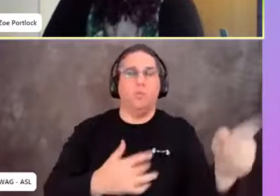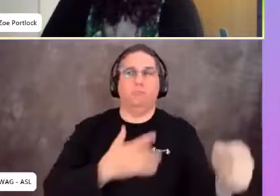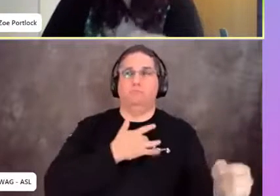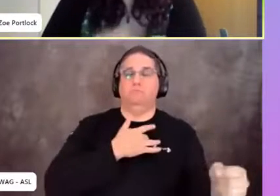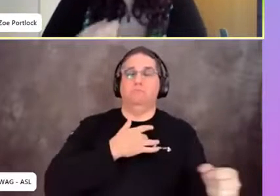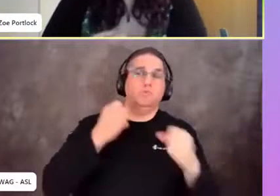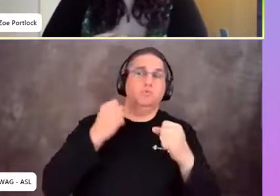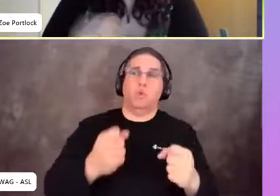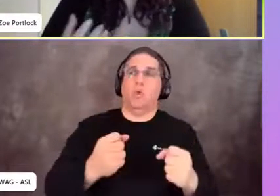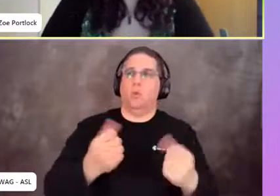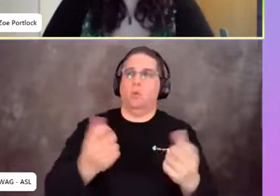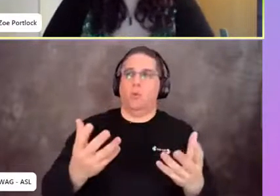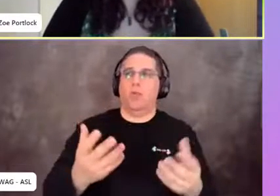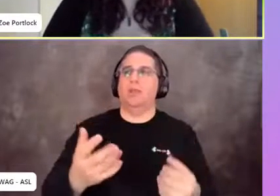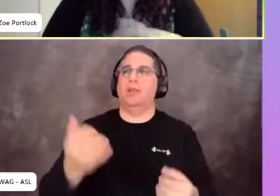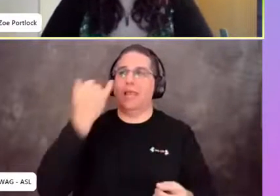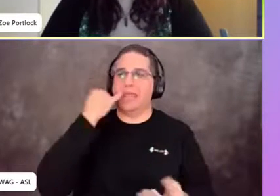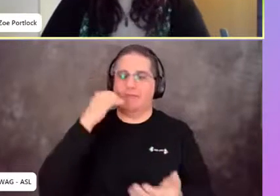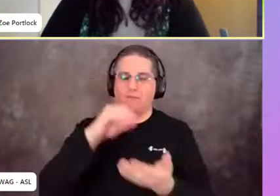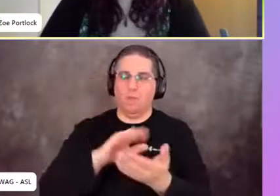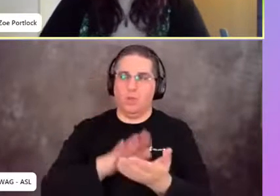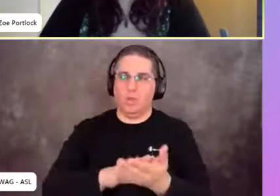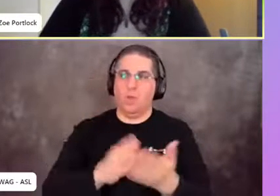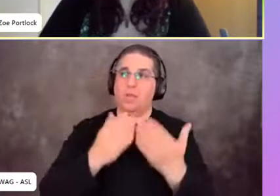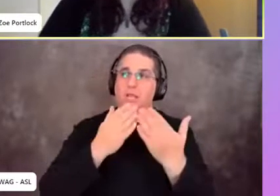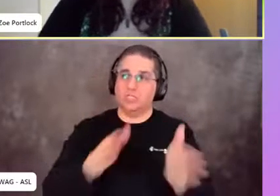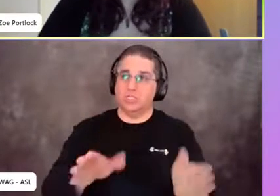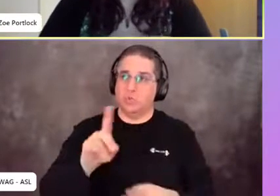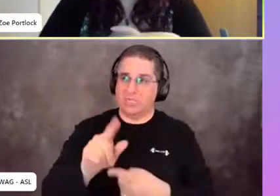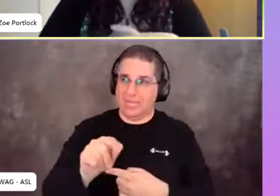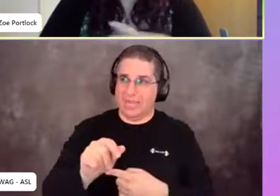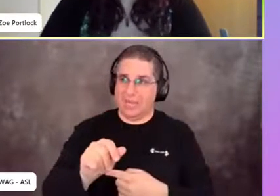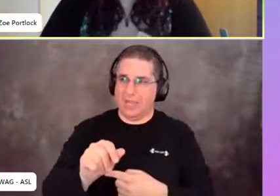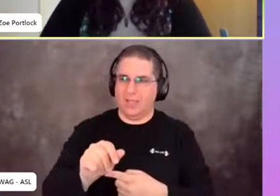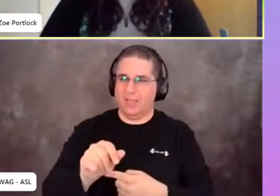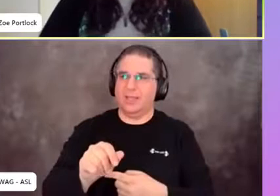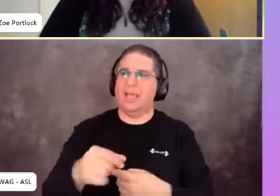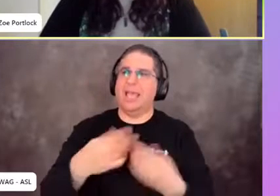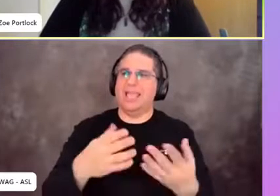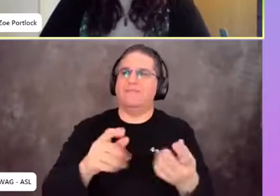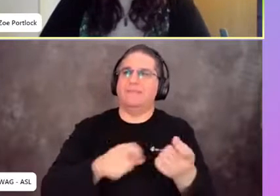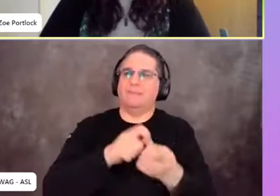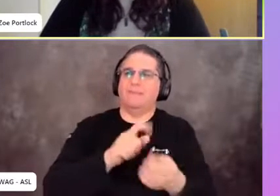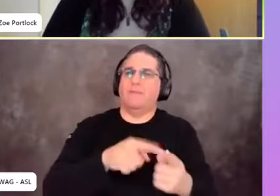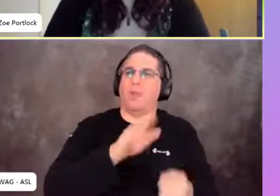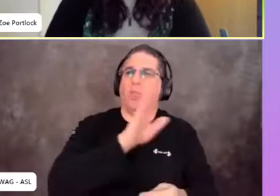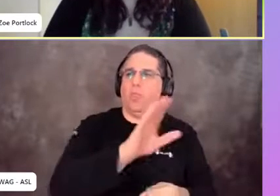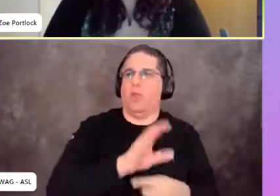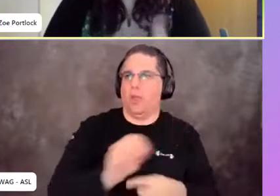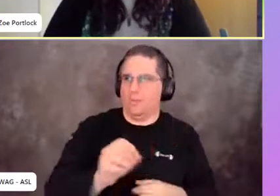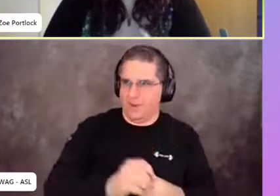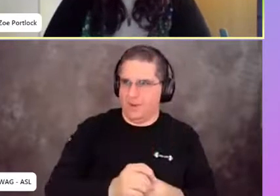[ZOE] I'll jump in there. What I found is that what resonated most was an approach of putting general